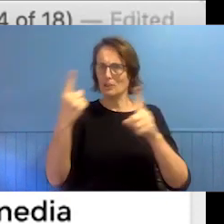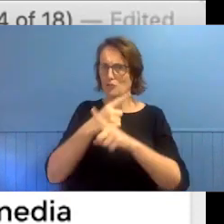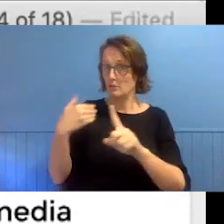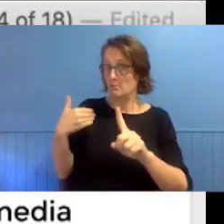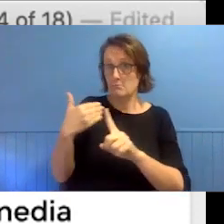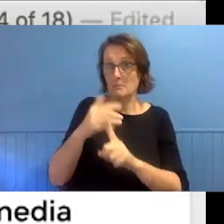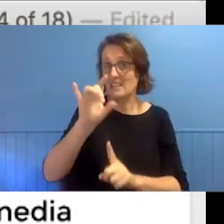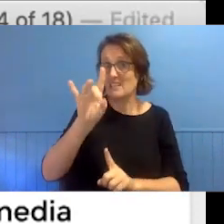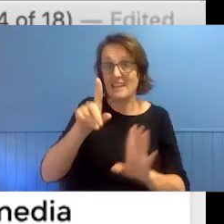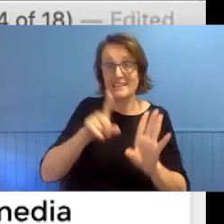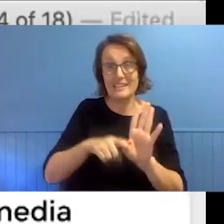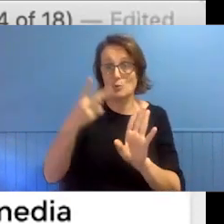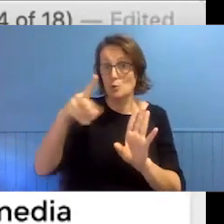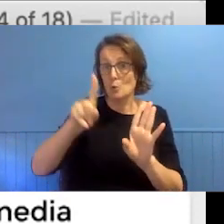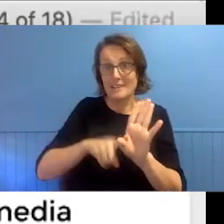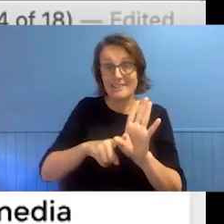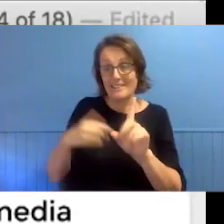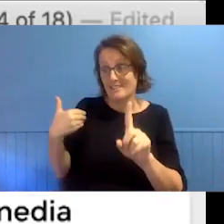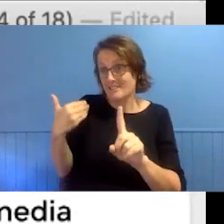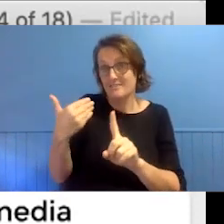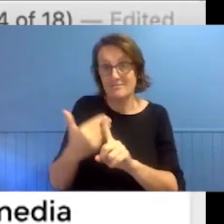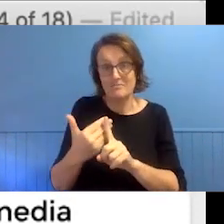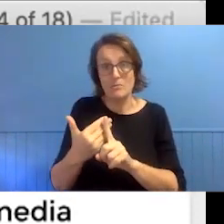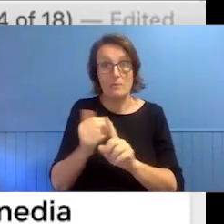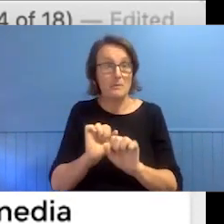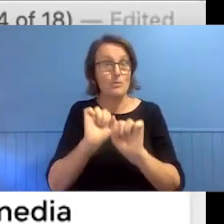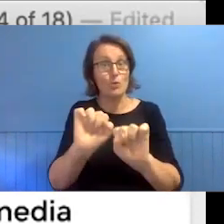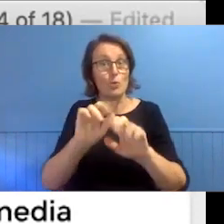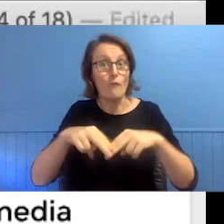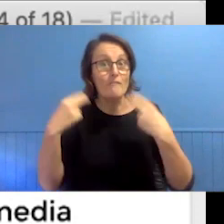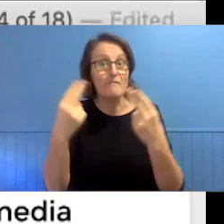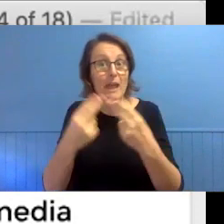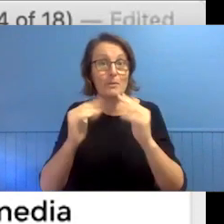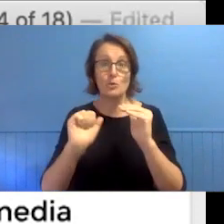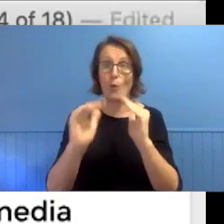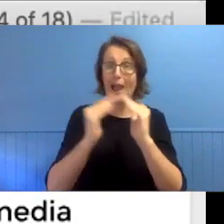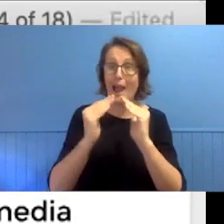our own households today? I'd love to hear what you read into this